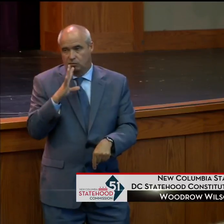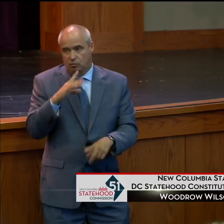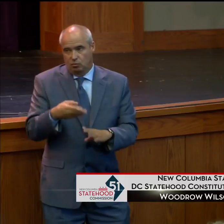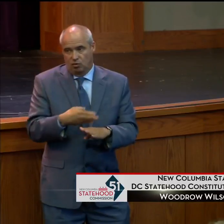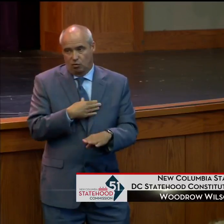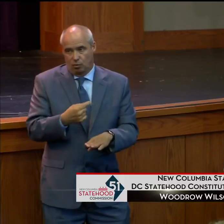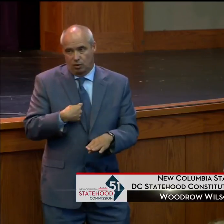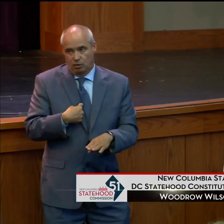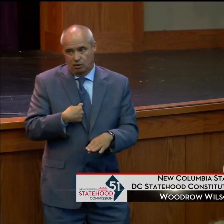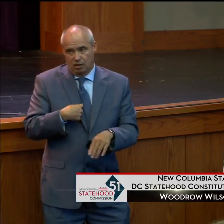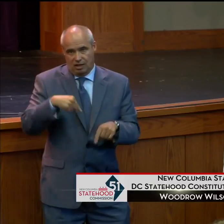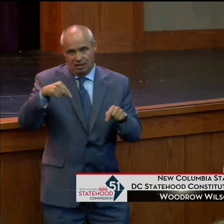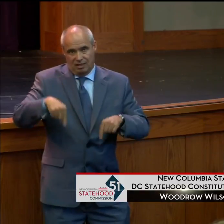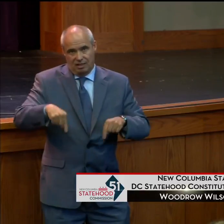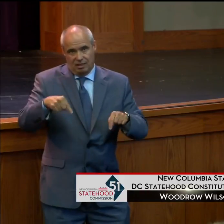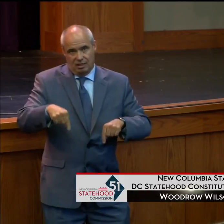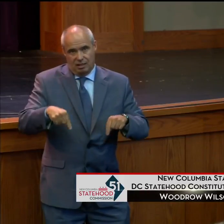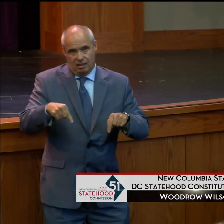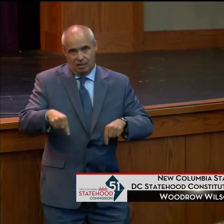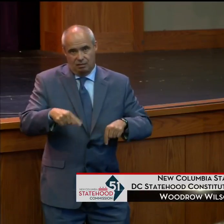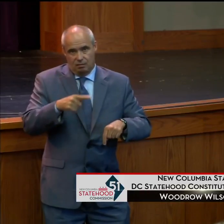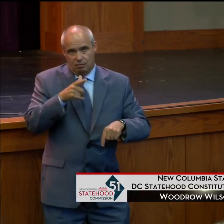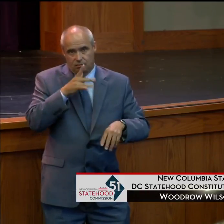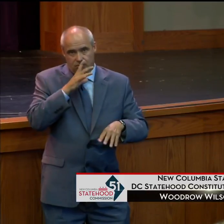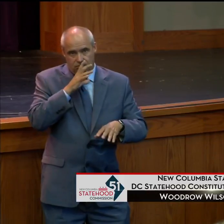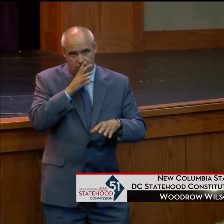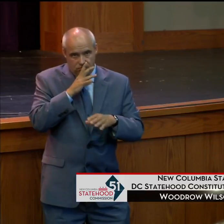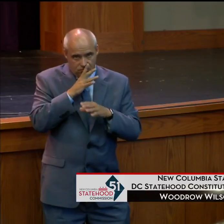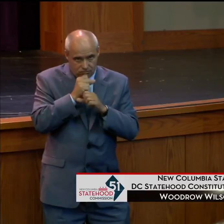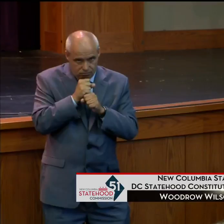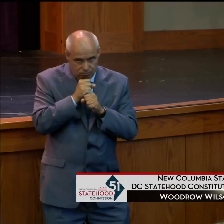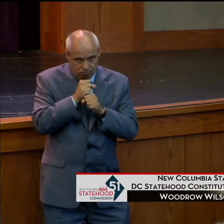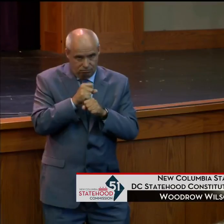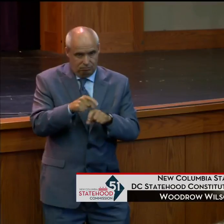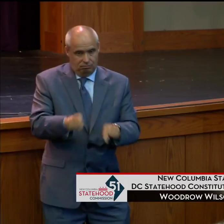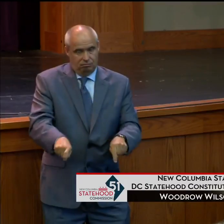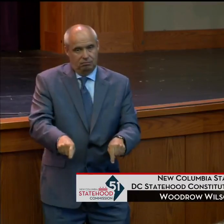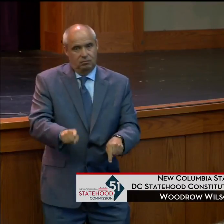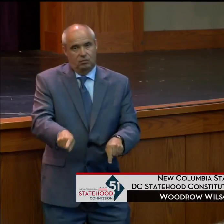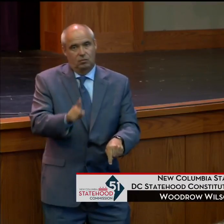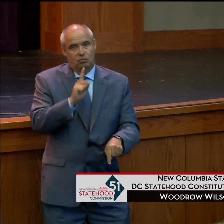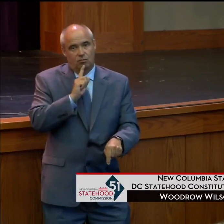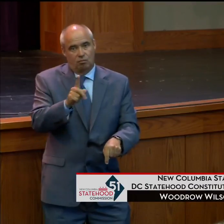THIS WAS A WELL KEPT SECRET. THIS SHOULD HAVE BEEN BROADCAST